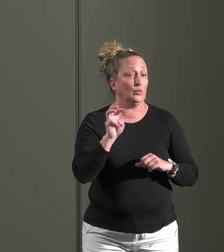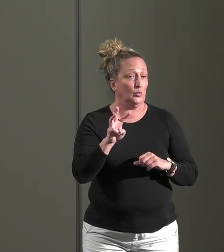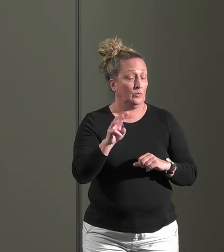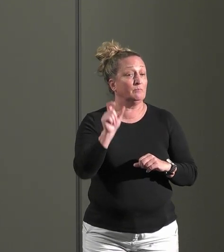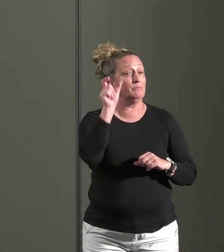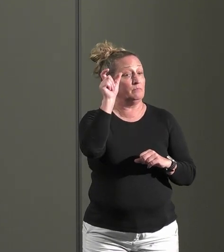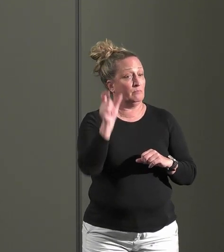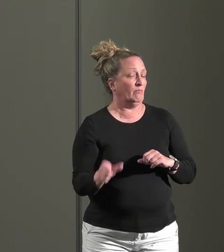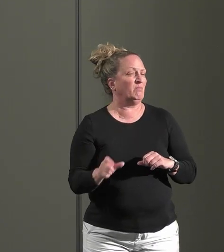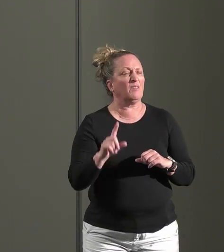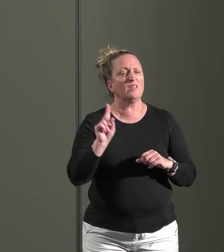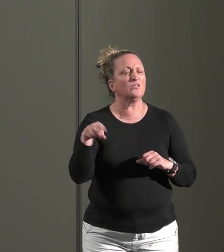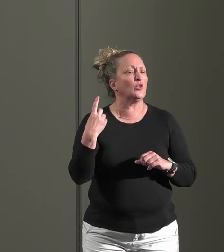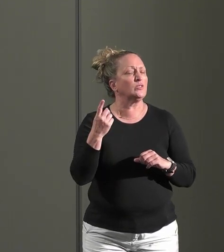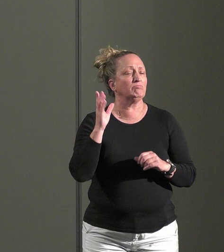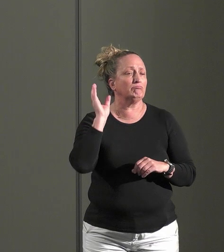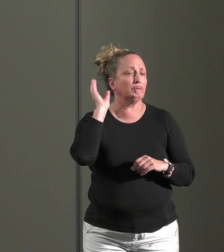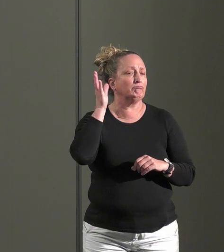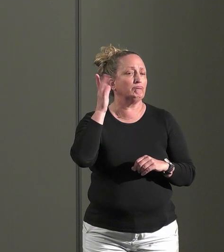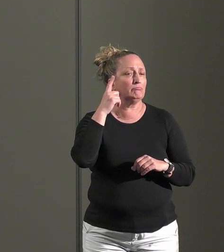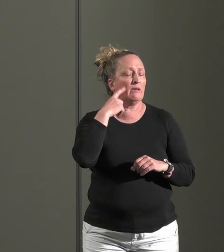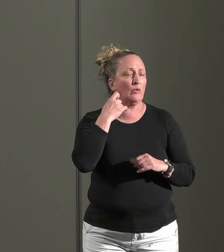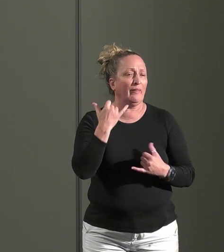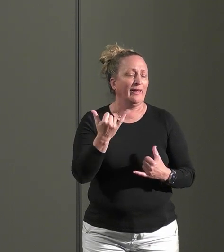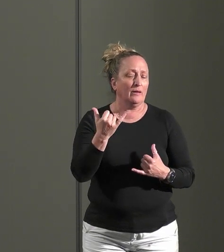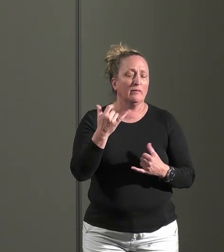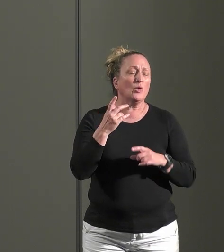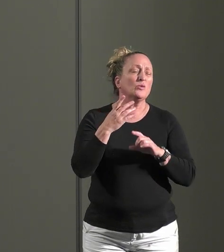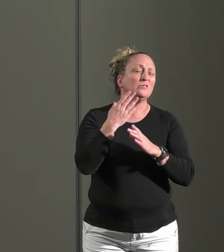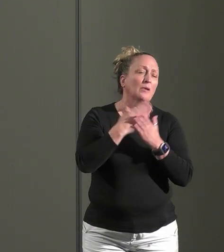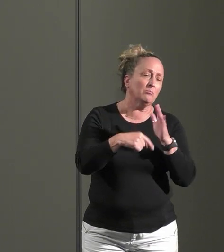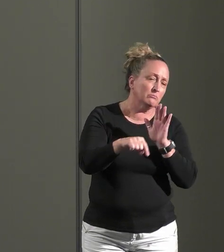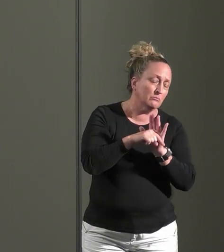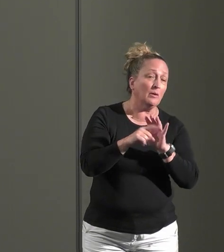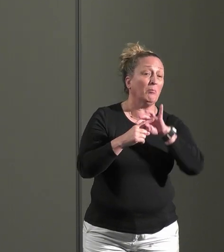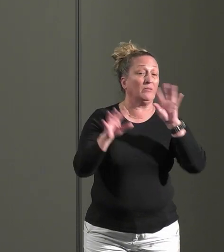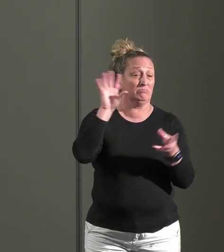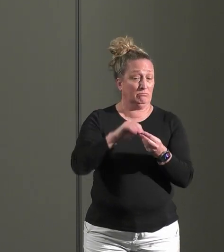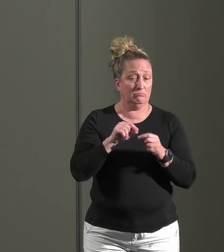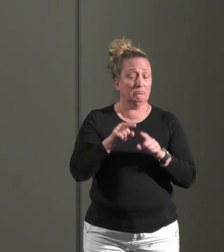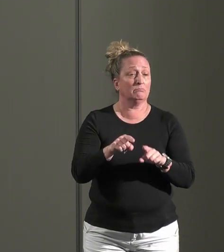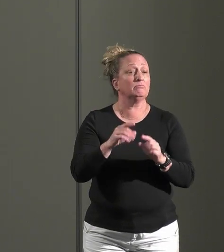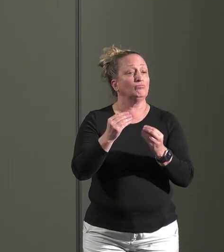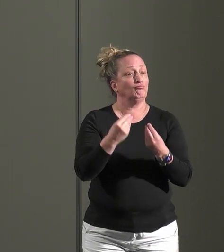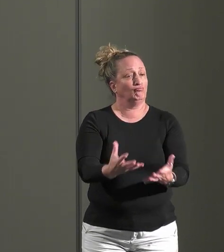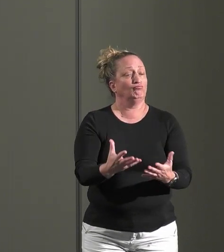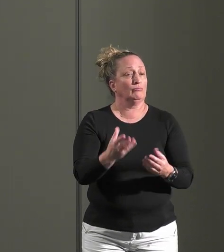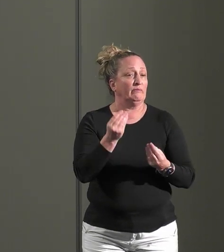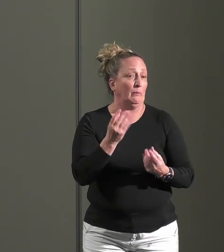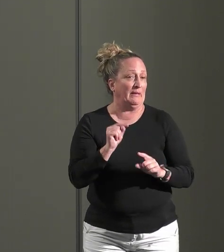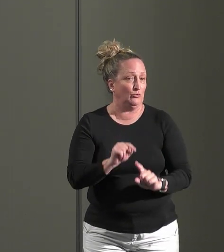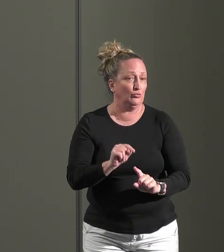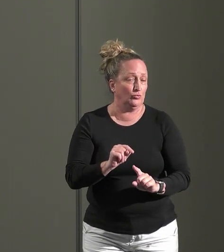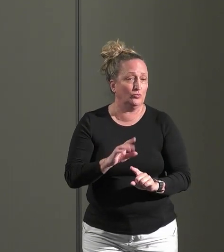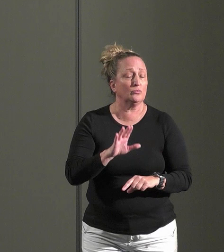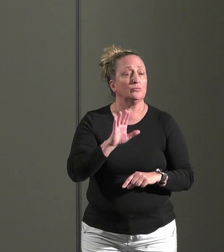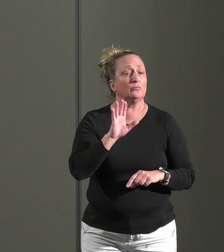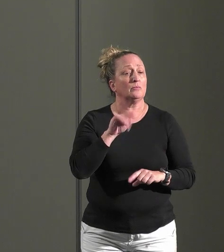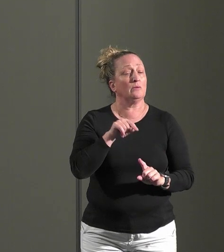view is just presentation of -- overall it conveys the information that the skip to